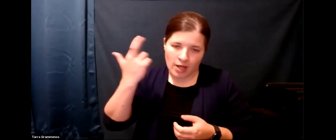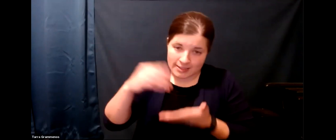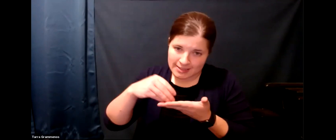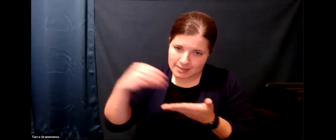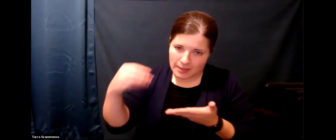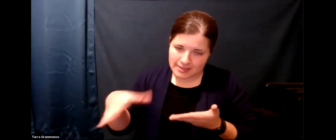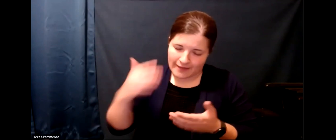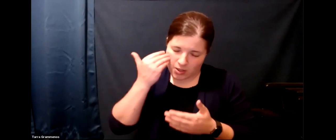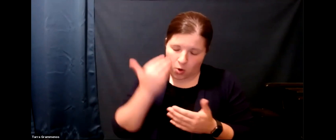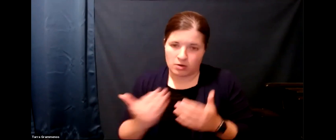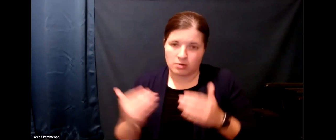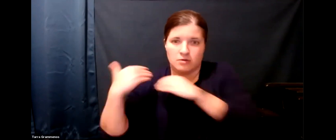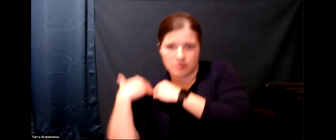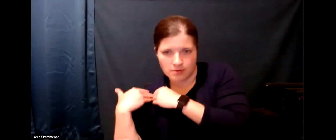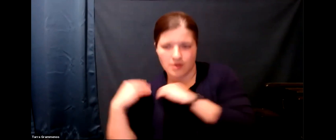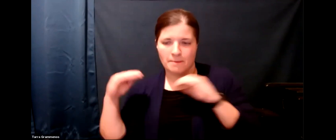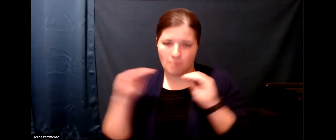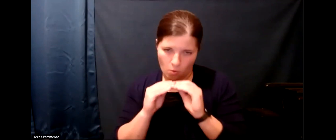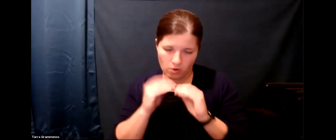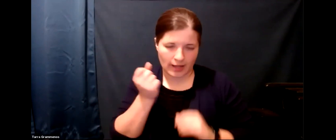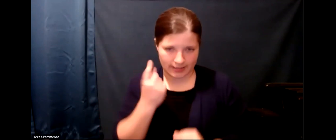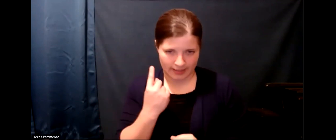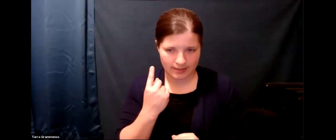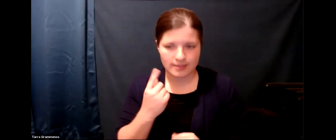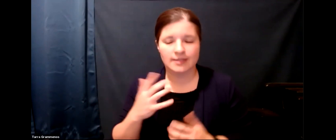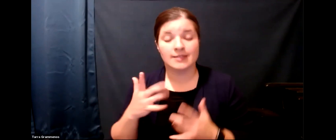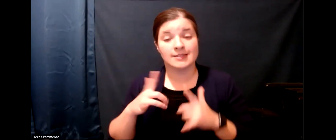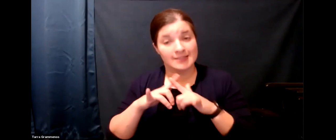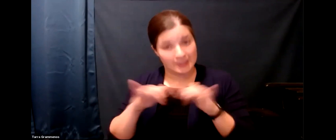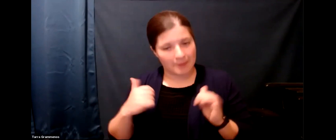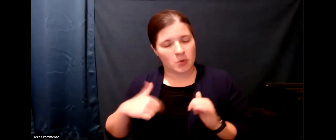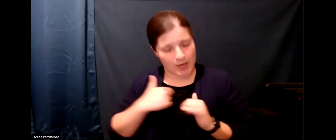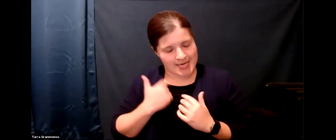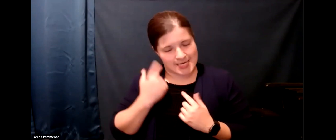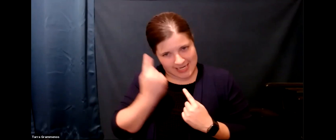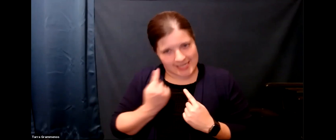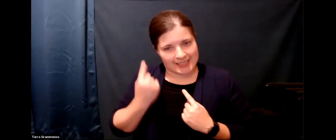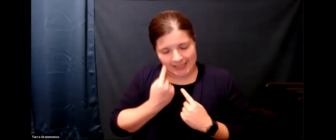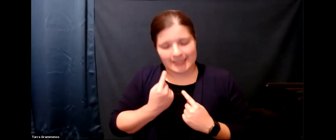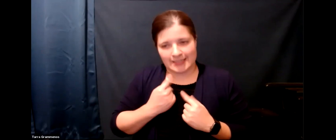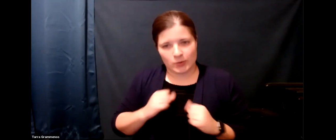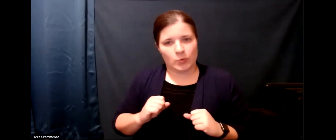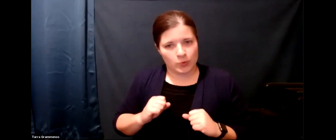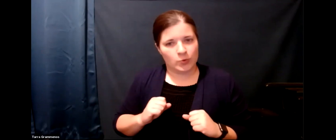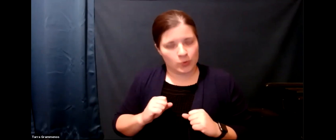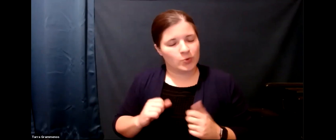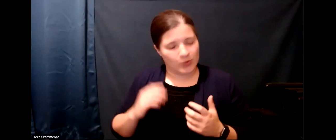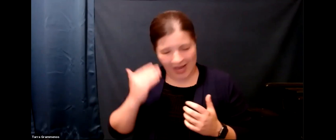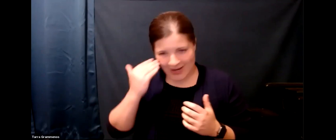burden. But it's something that we have thought about, as you know, there's been talk about the postal service, I can